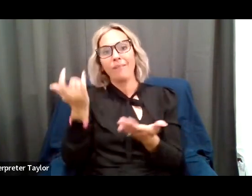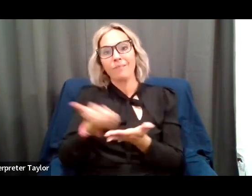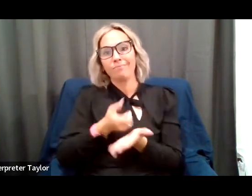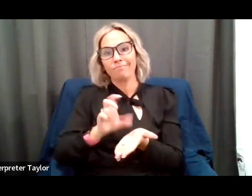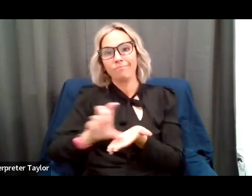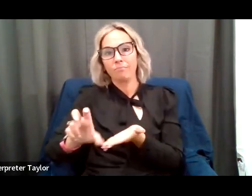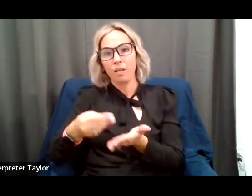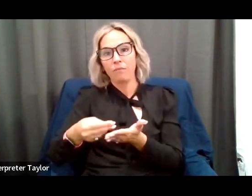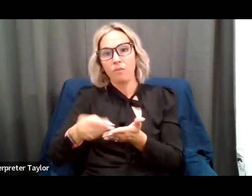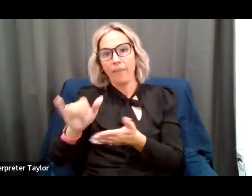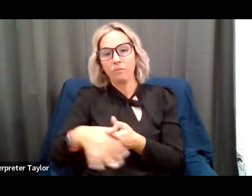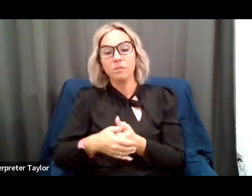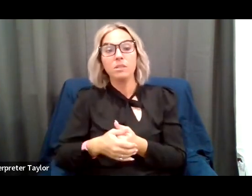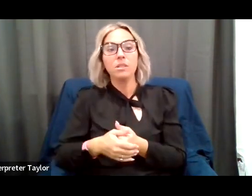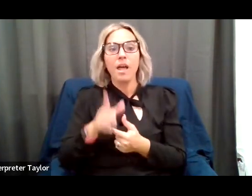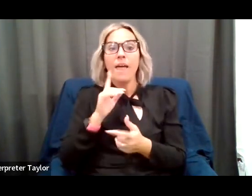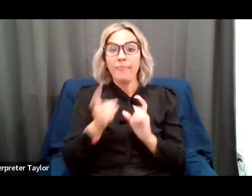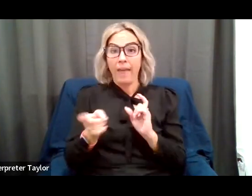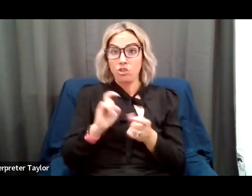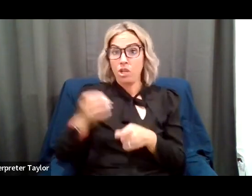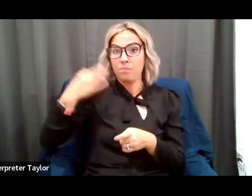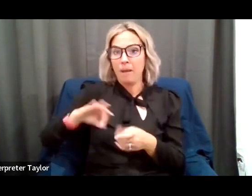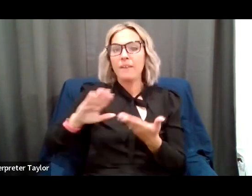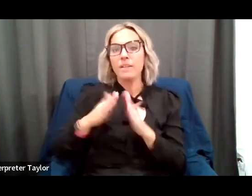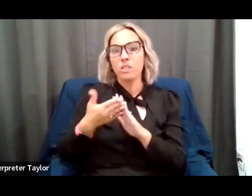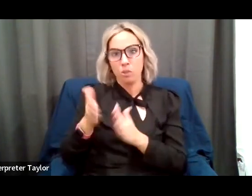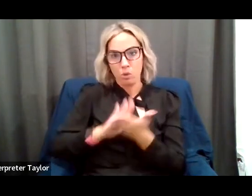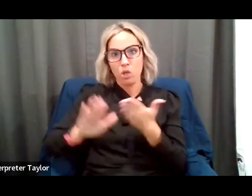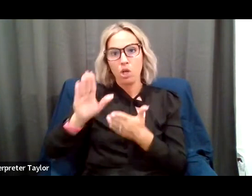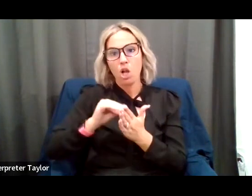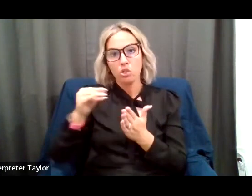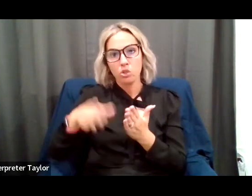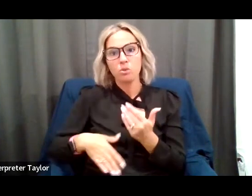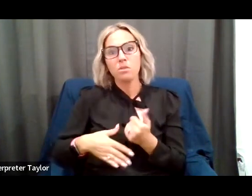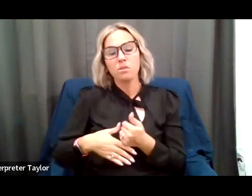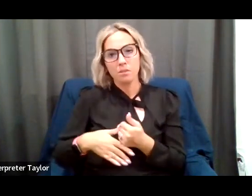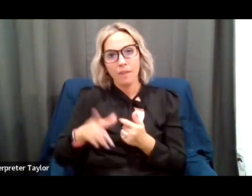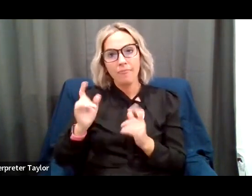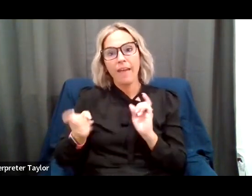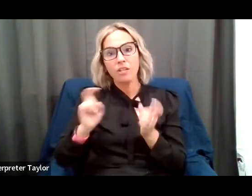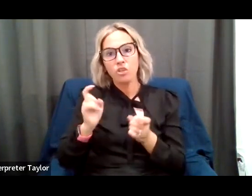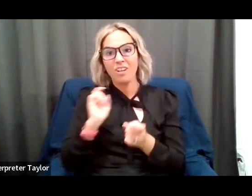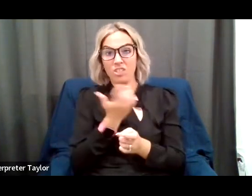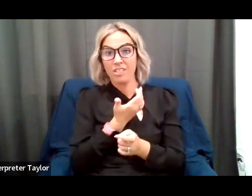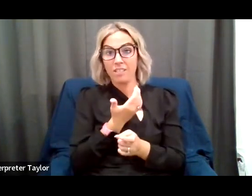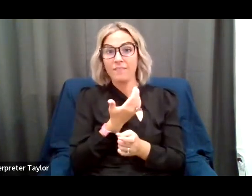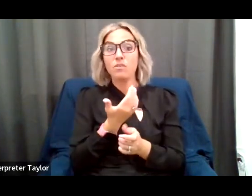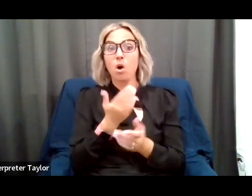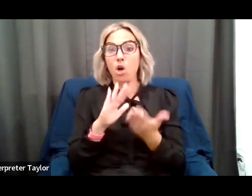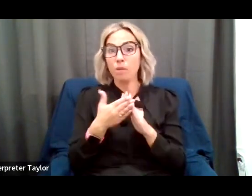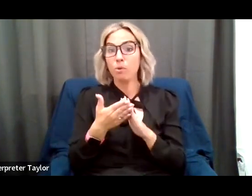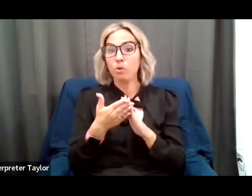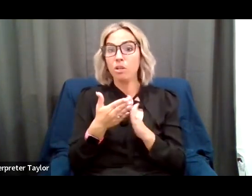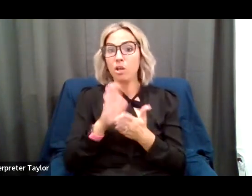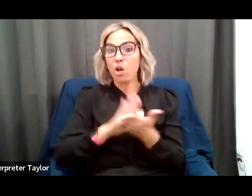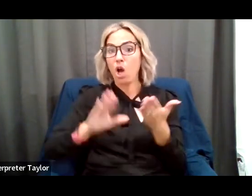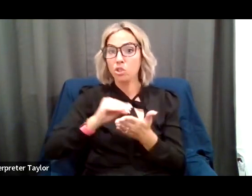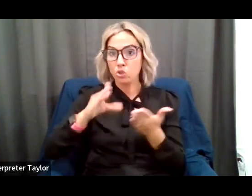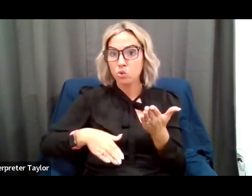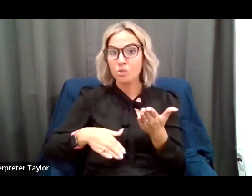And that change really benefits community college students, that change gives our community college students more money in their pocket,